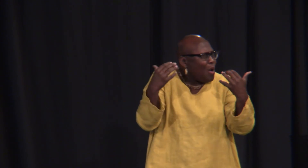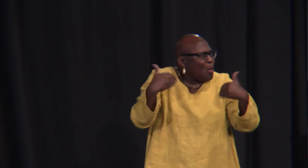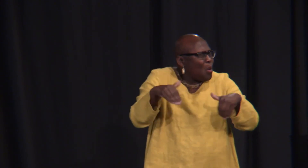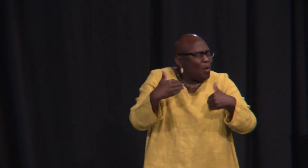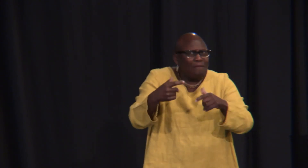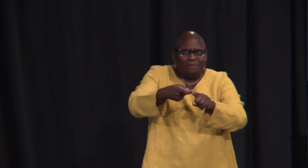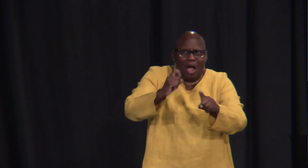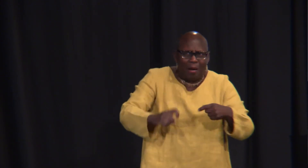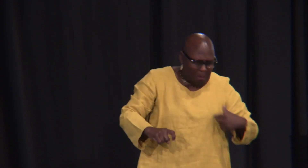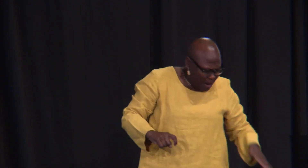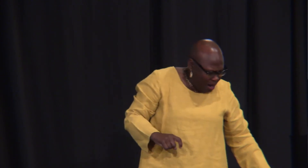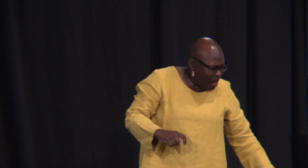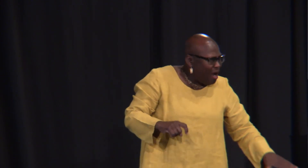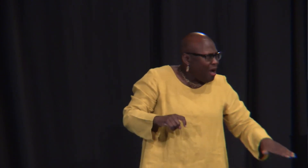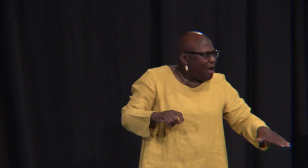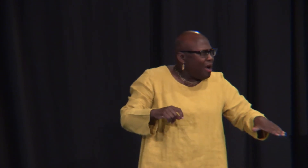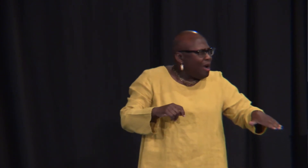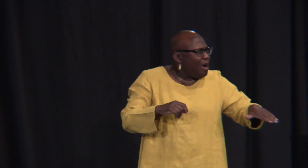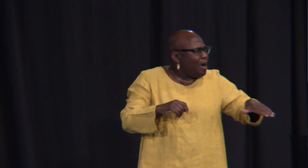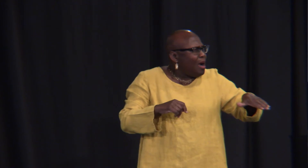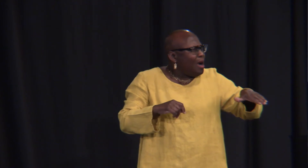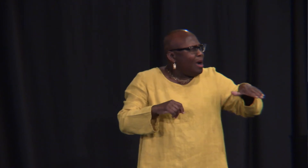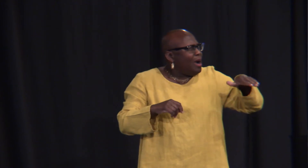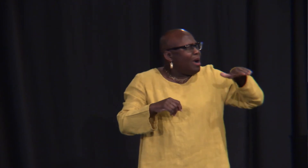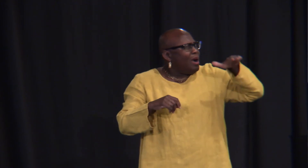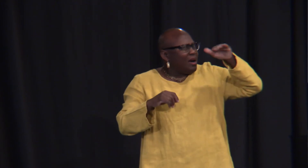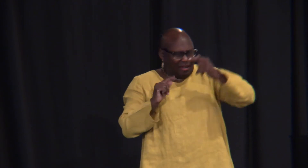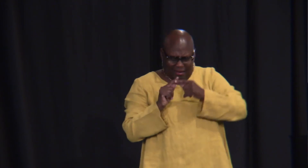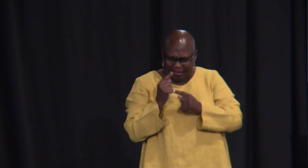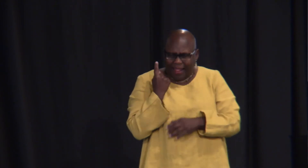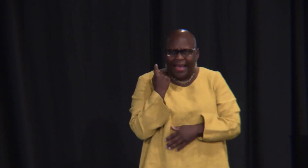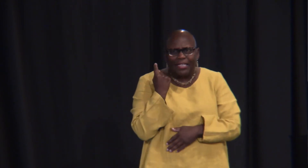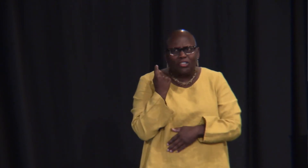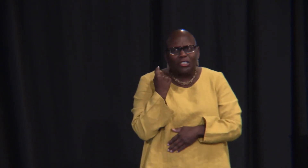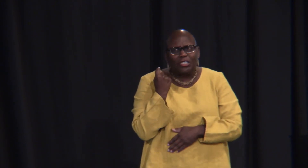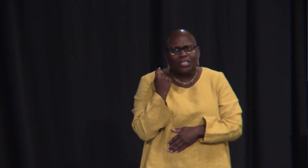Even though I look forward to retirement, I know I will never stop learning.